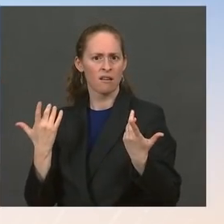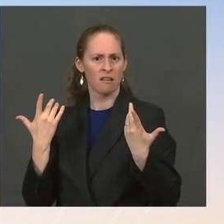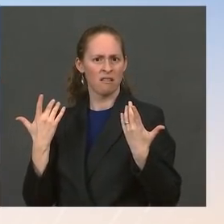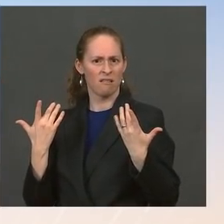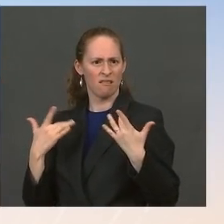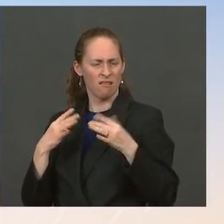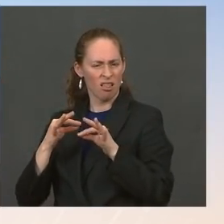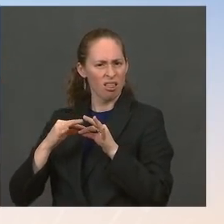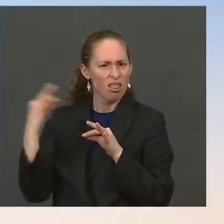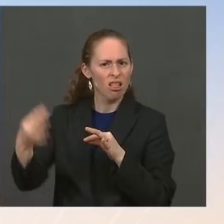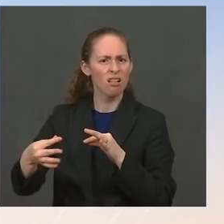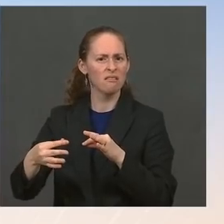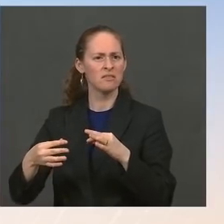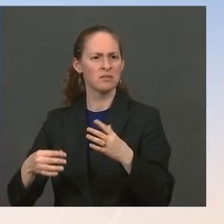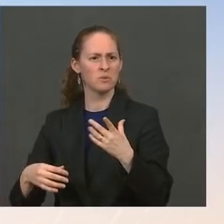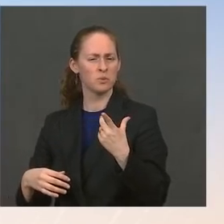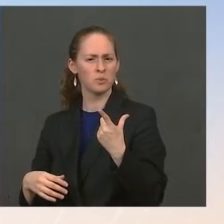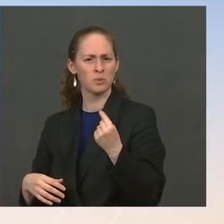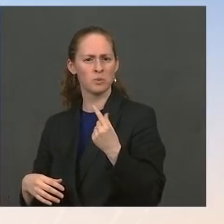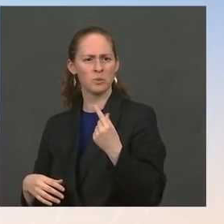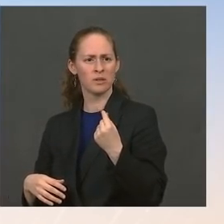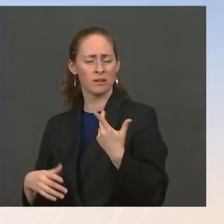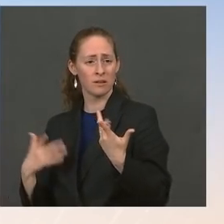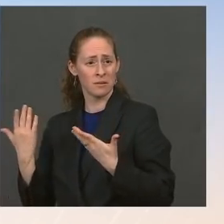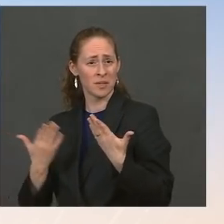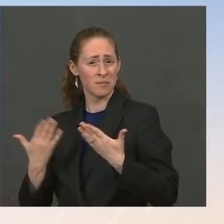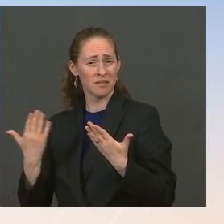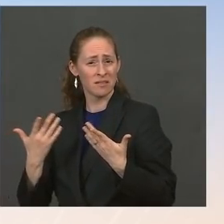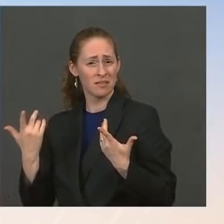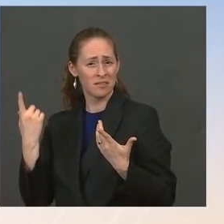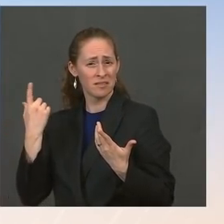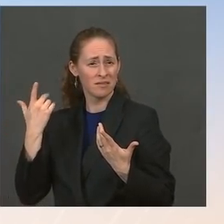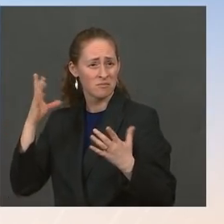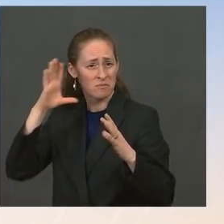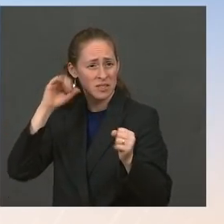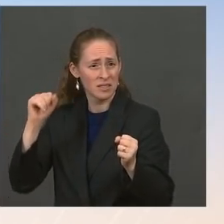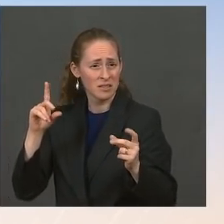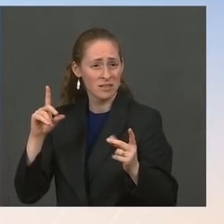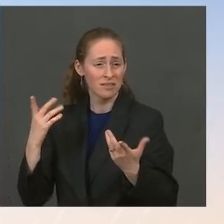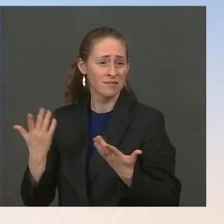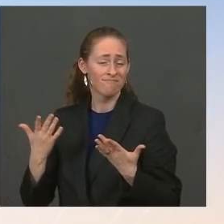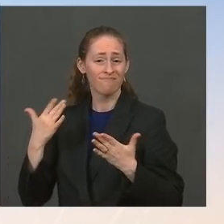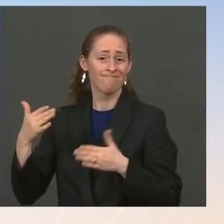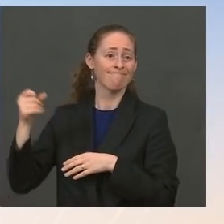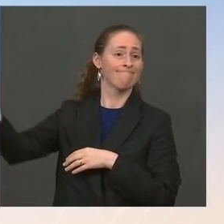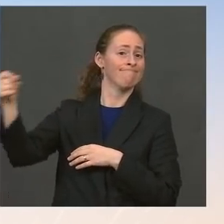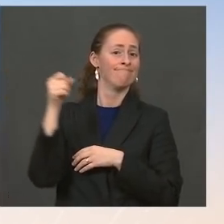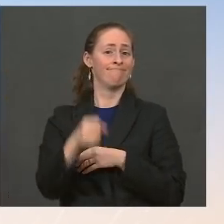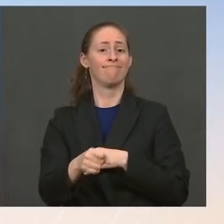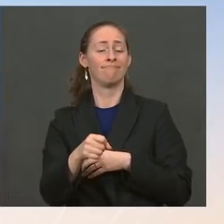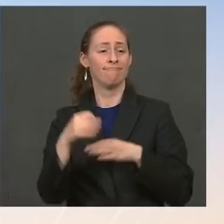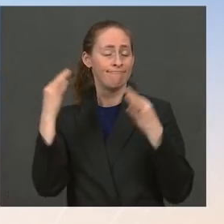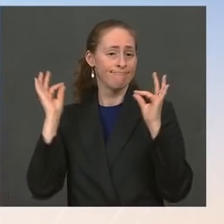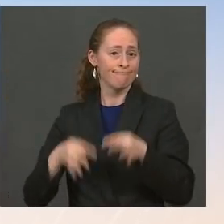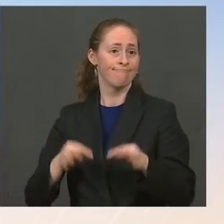Is President Biden considering the possibility of recess appointments, at least for postings of high operational and strategic importance?